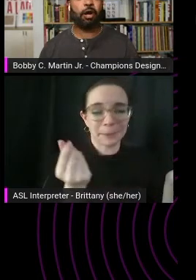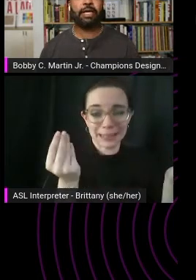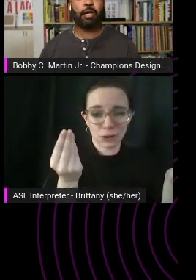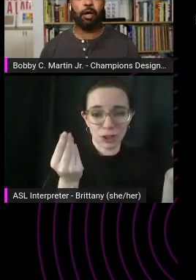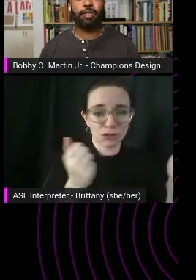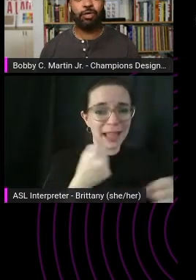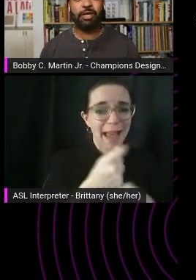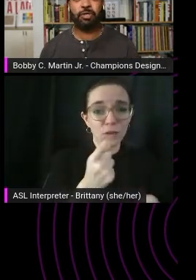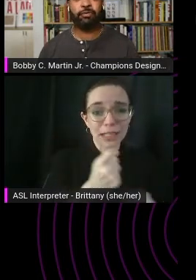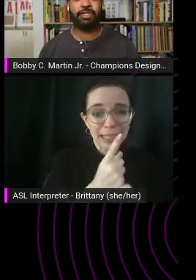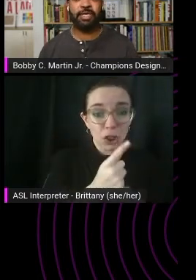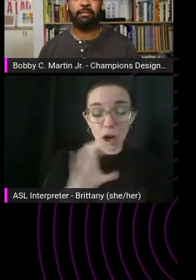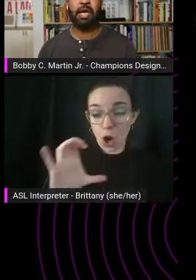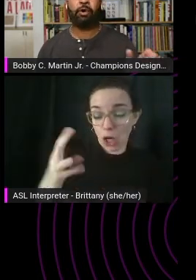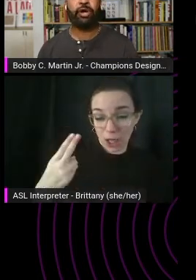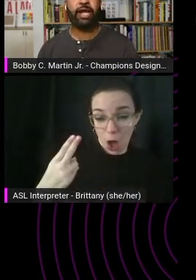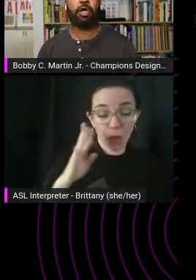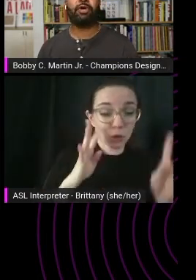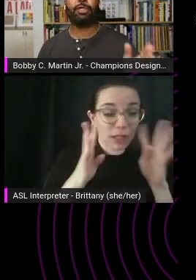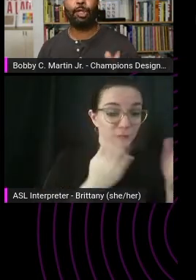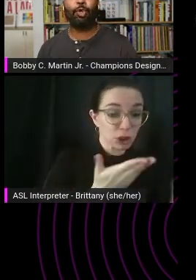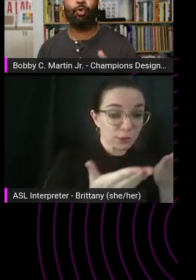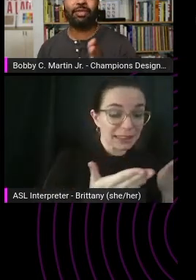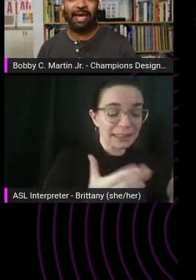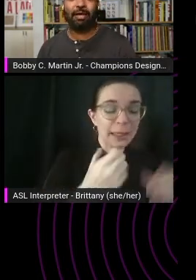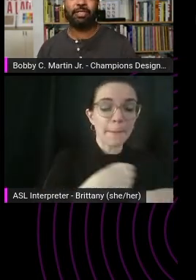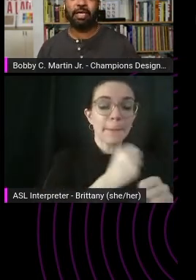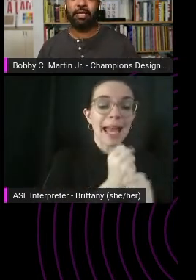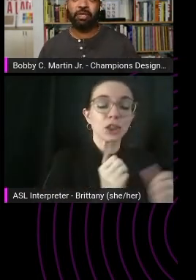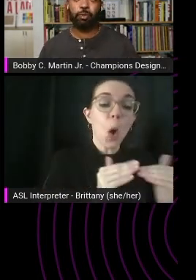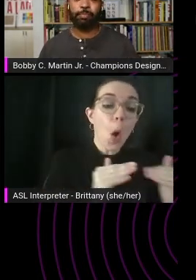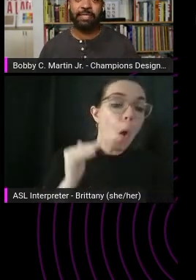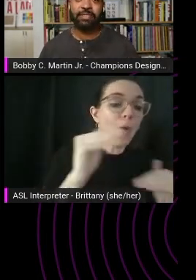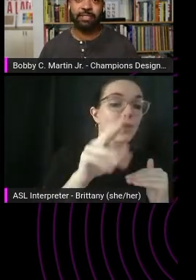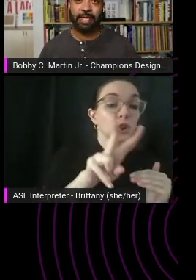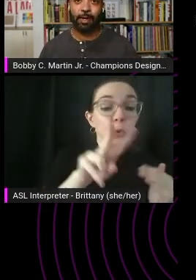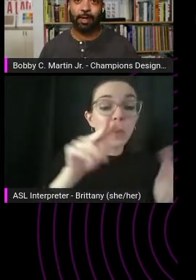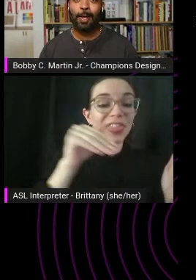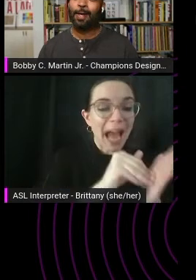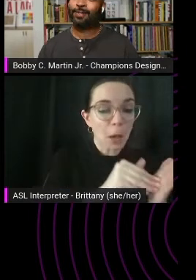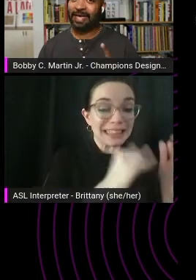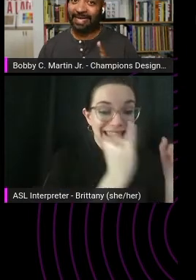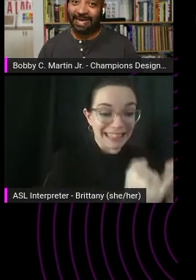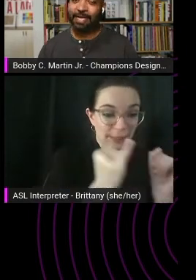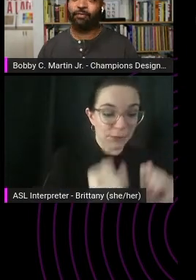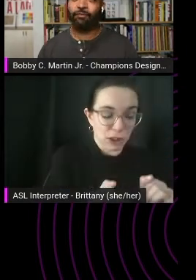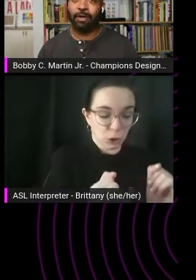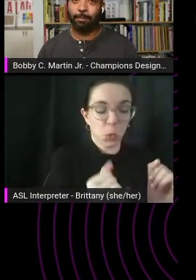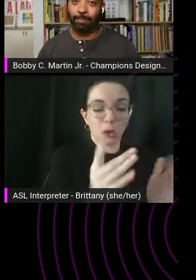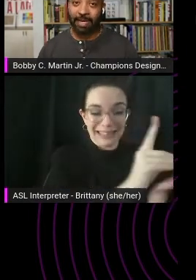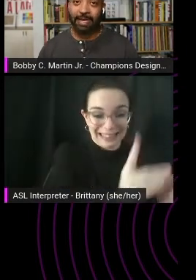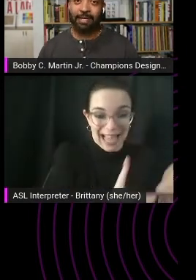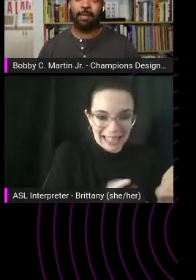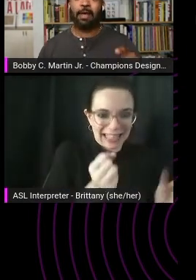Carnegie Hall's creative services team creates over 2,000 individual pieces a year. So they needed a plan